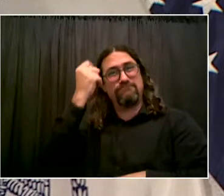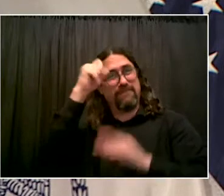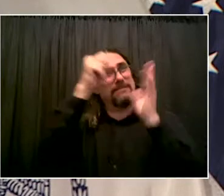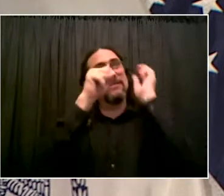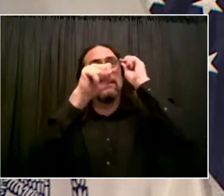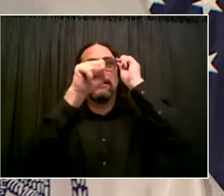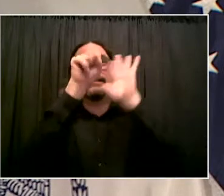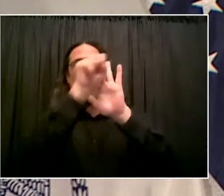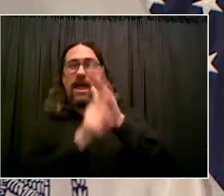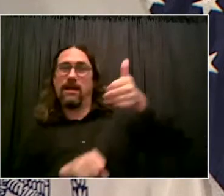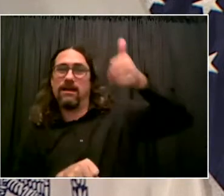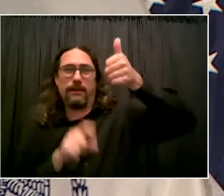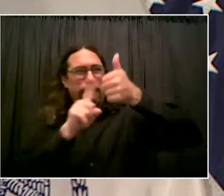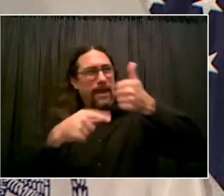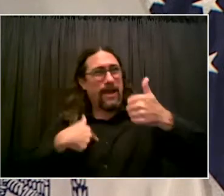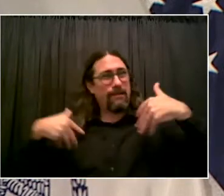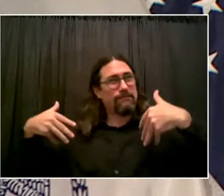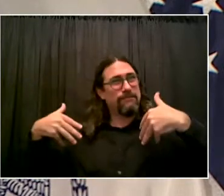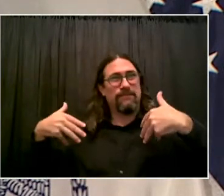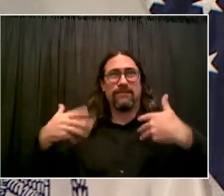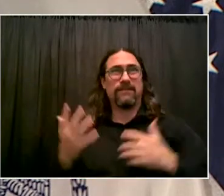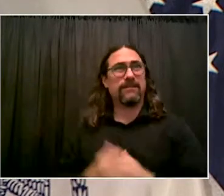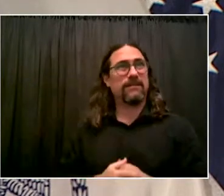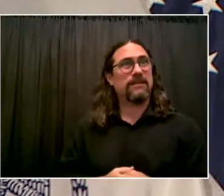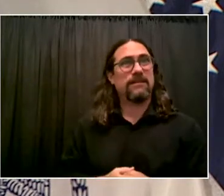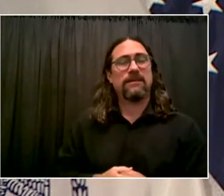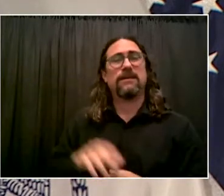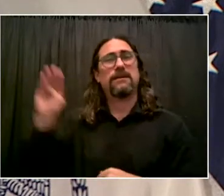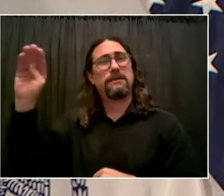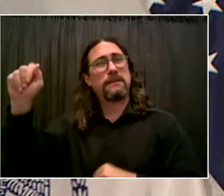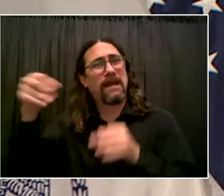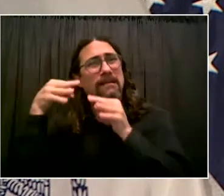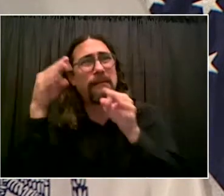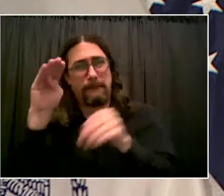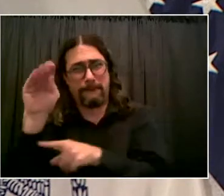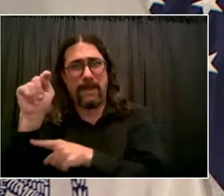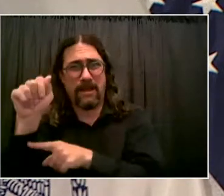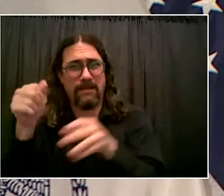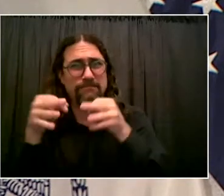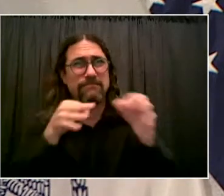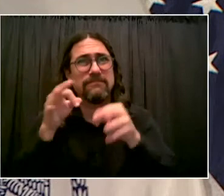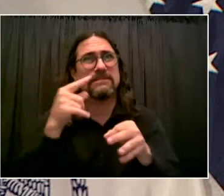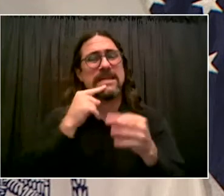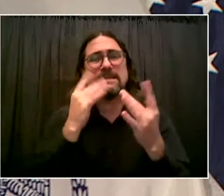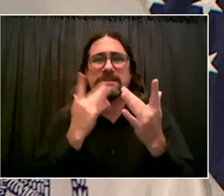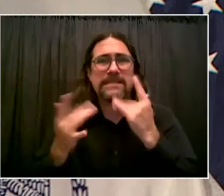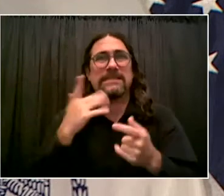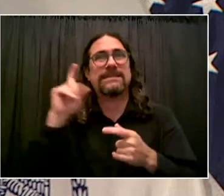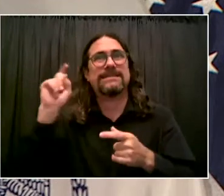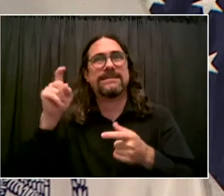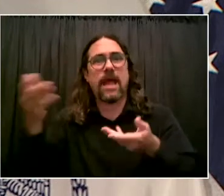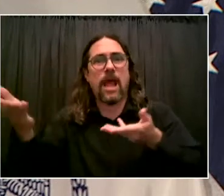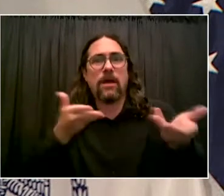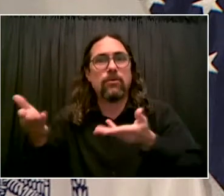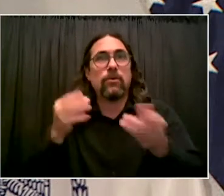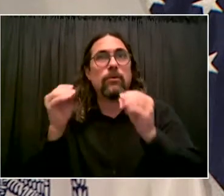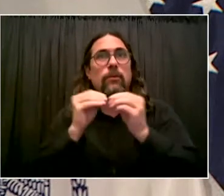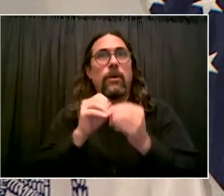HANDERS SAYS THE KNOWN FACT. THEY ARE SAYING THERE STGGRULING TO HIRE PEOPLE.